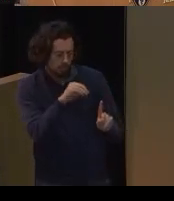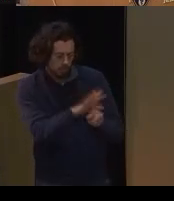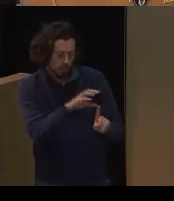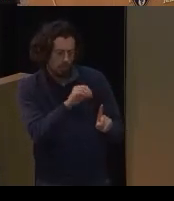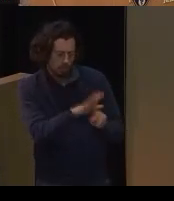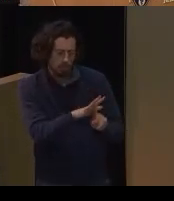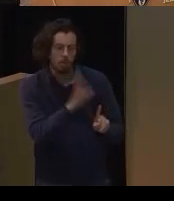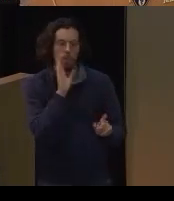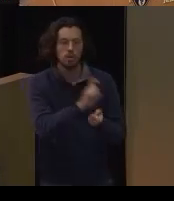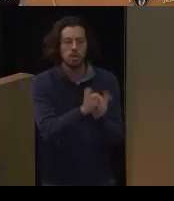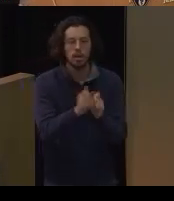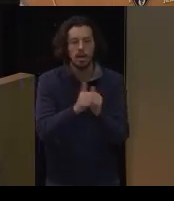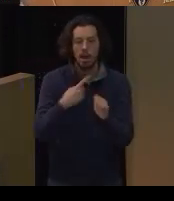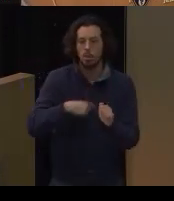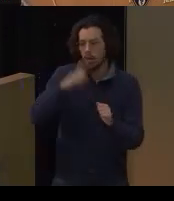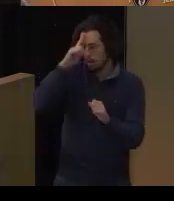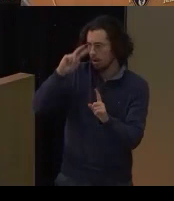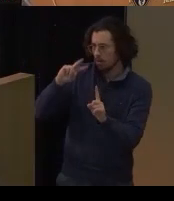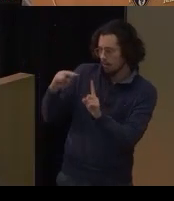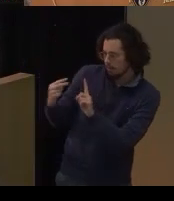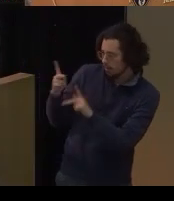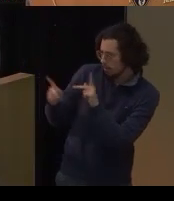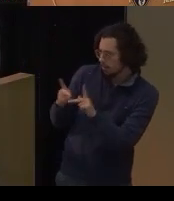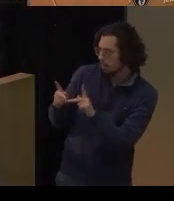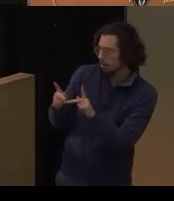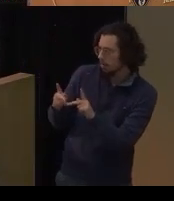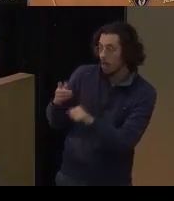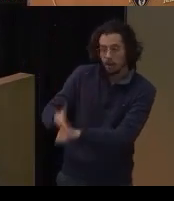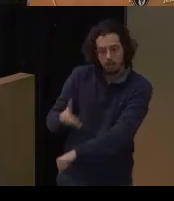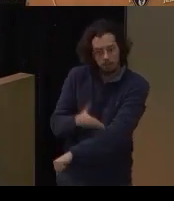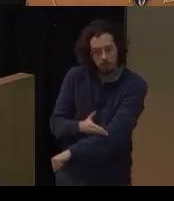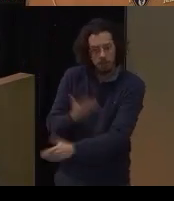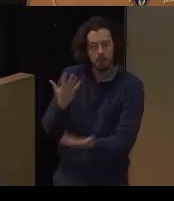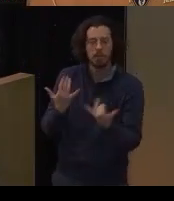think about people for the better right maybe it gives us an intimate Peak into somebody else's